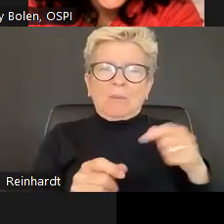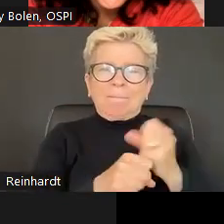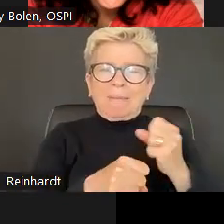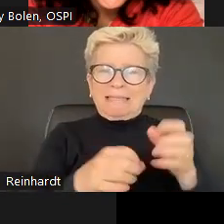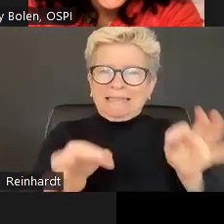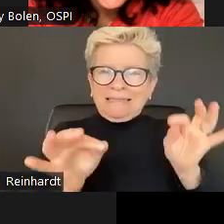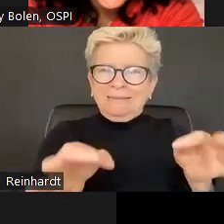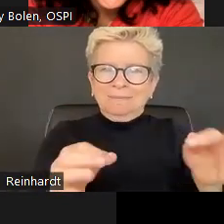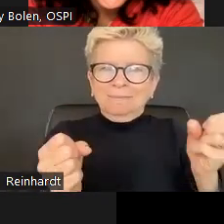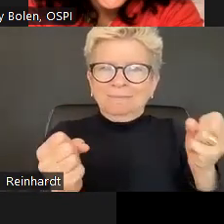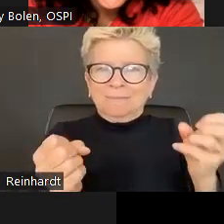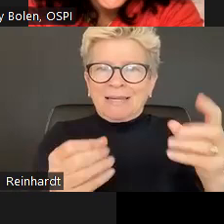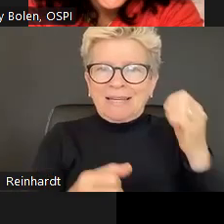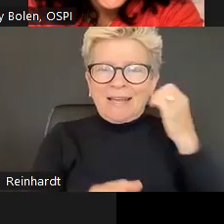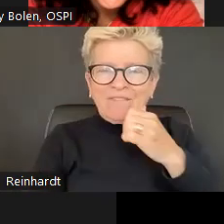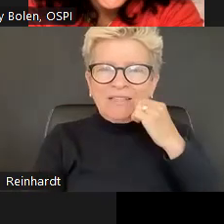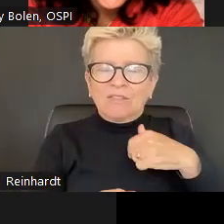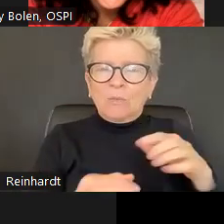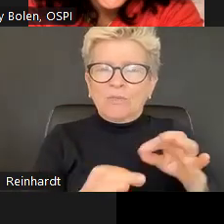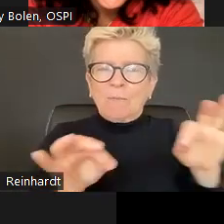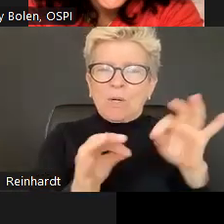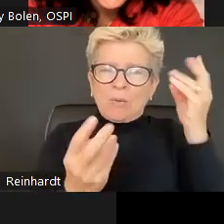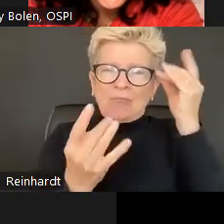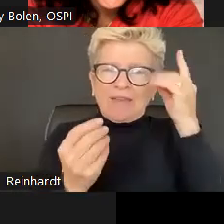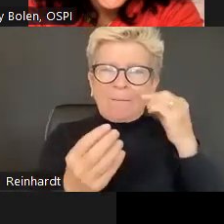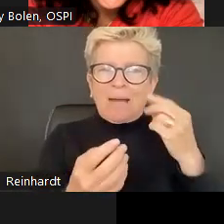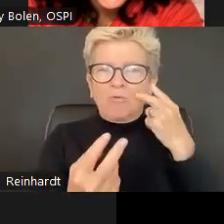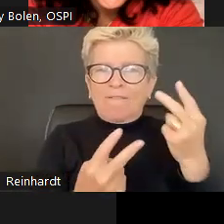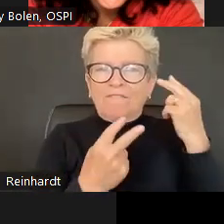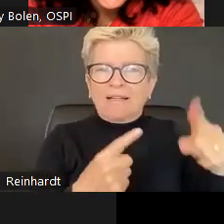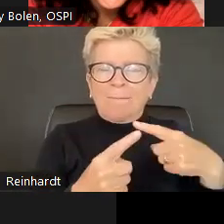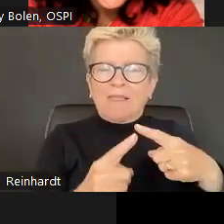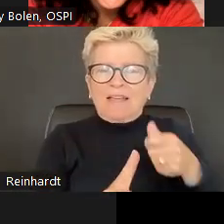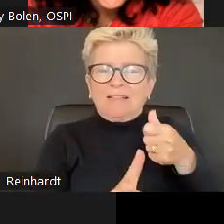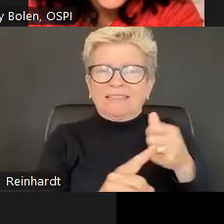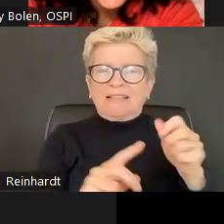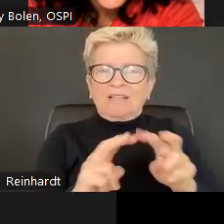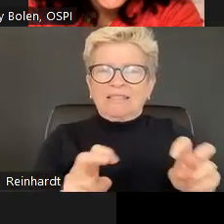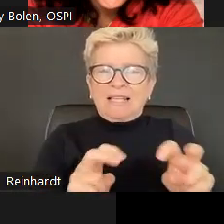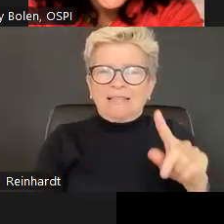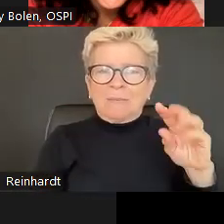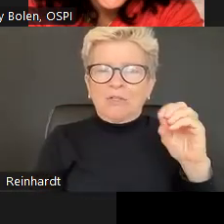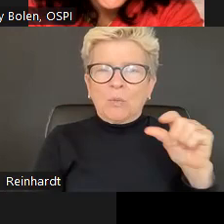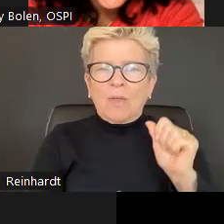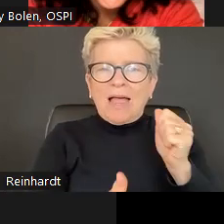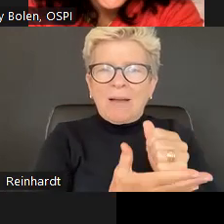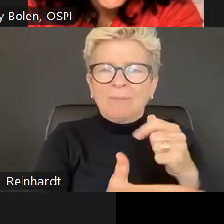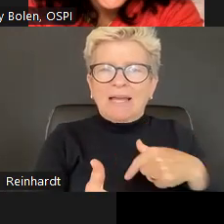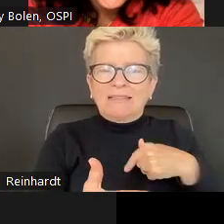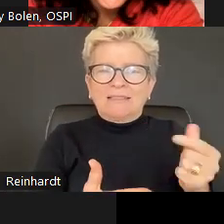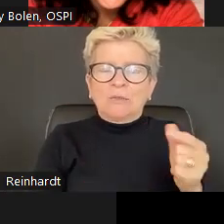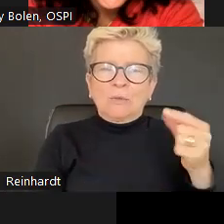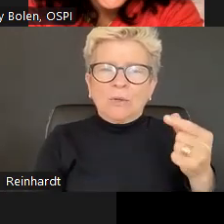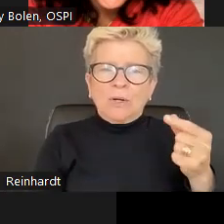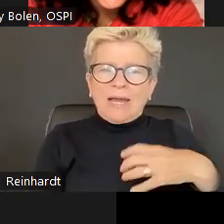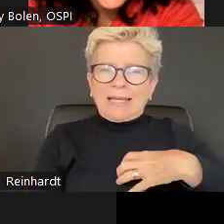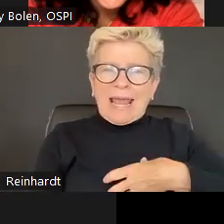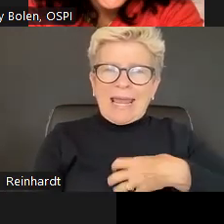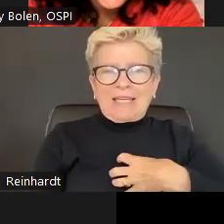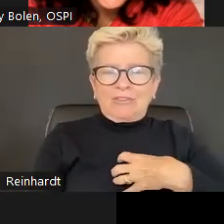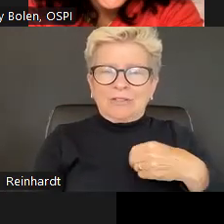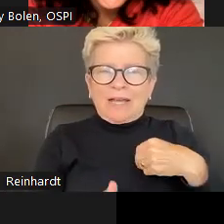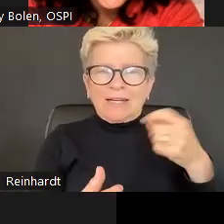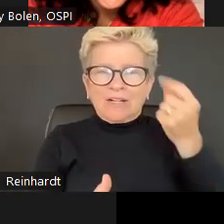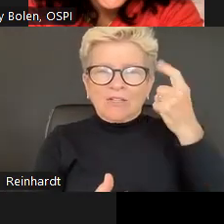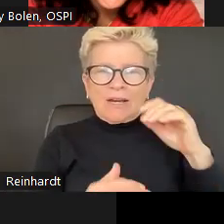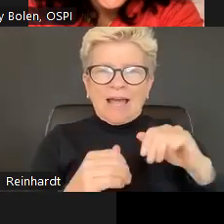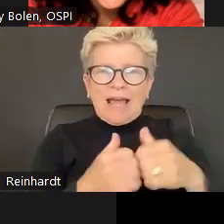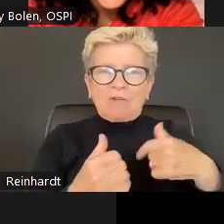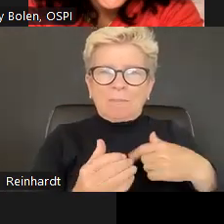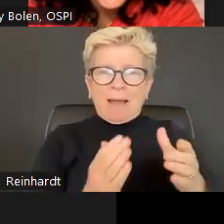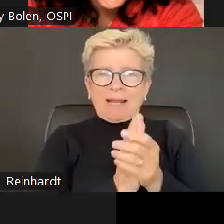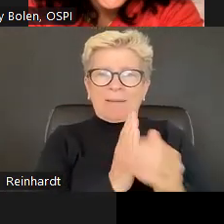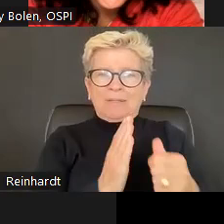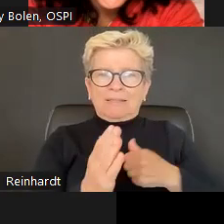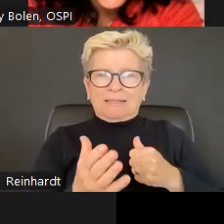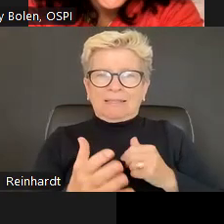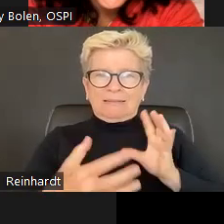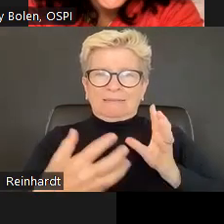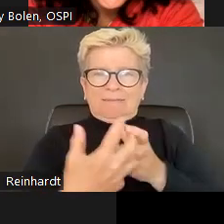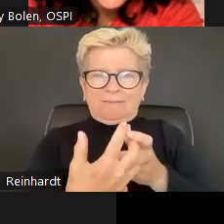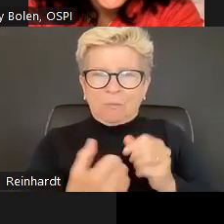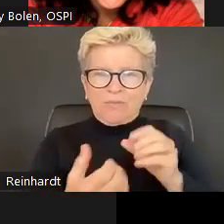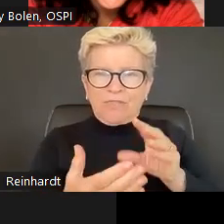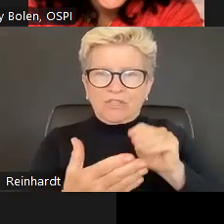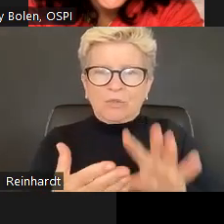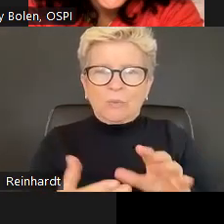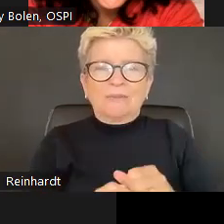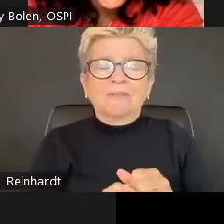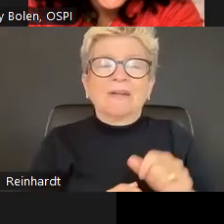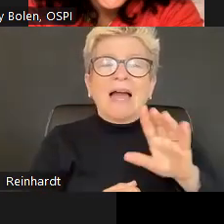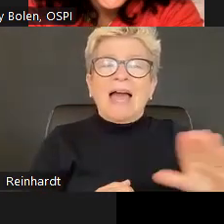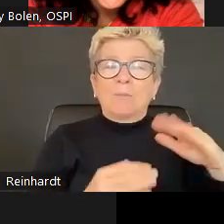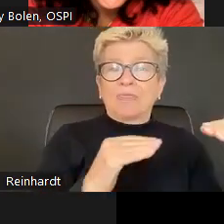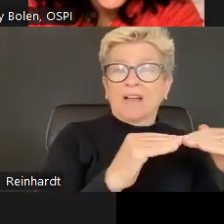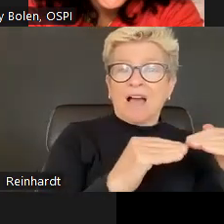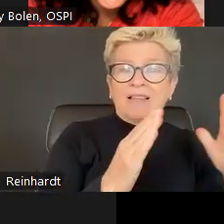We have emotional responses in response to classroom interactions. We manage ourselves differently. We make tons of decisions on a daily basis.